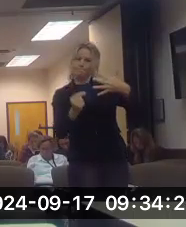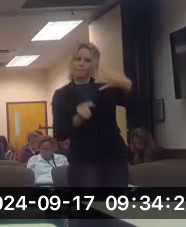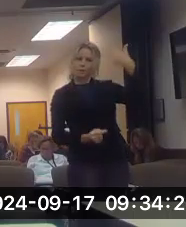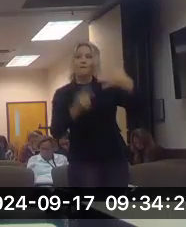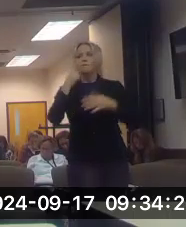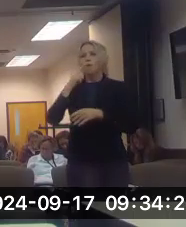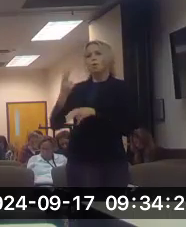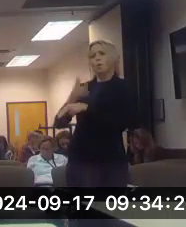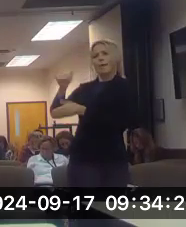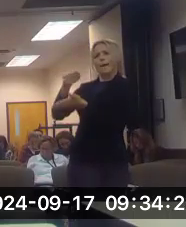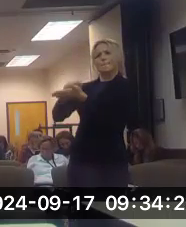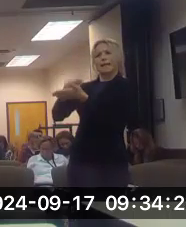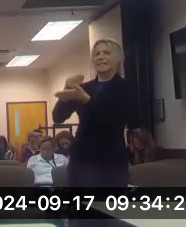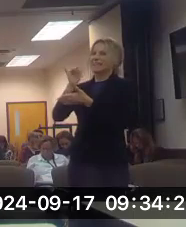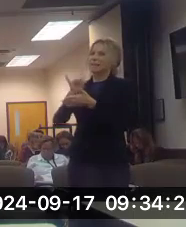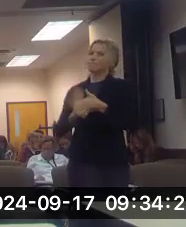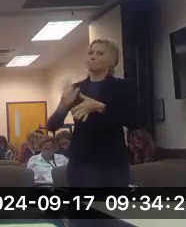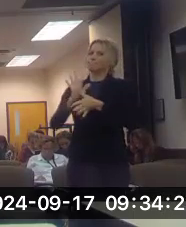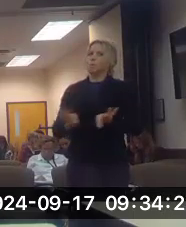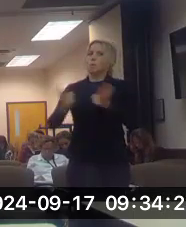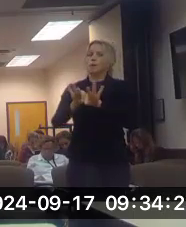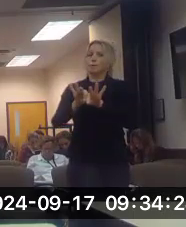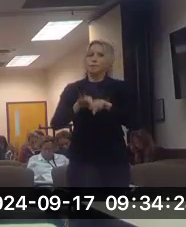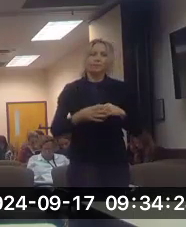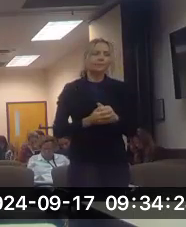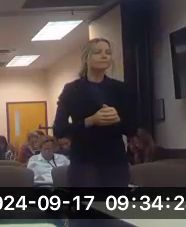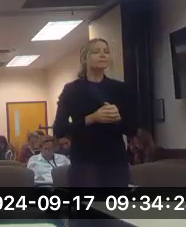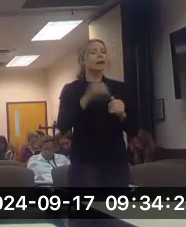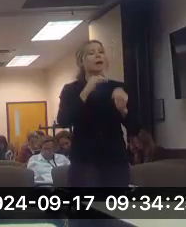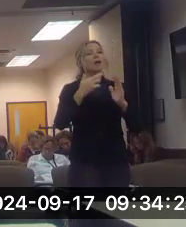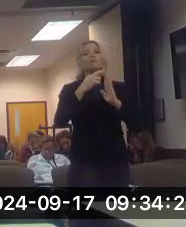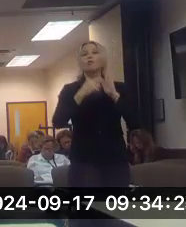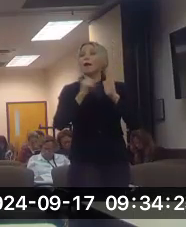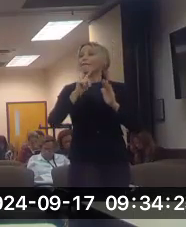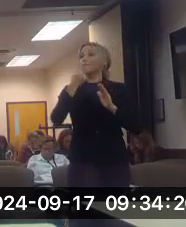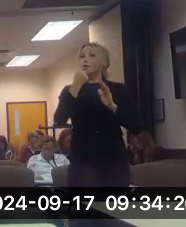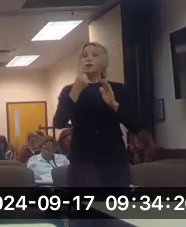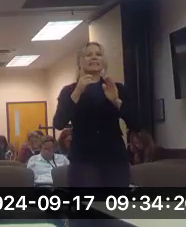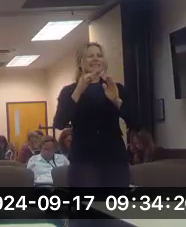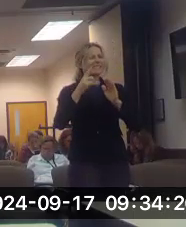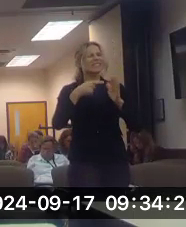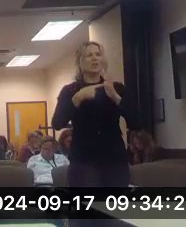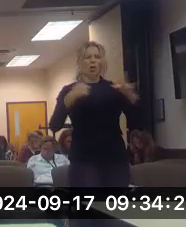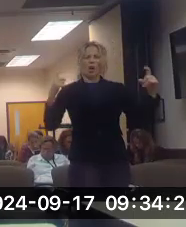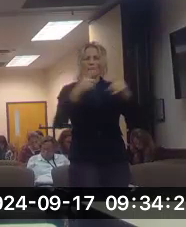Reginald Parson: The initial rules, detail complex administrative procedures Reginald Parson: for implementing the program. The second draft